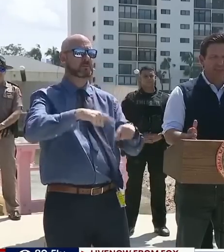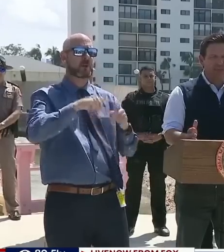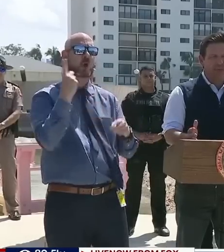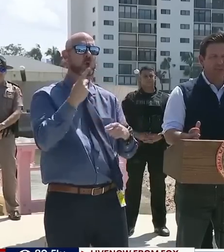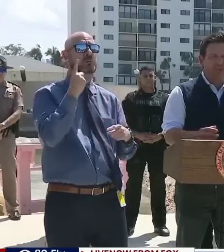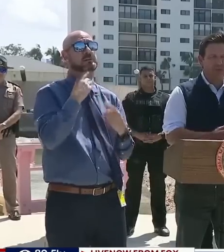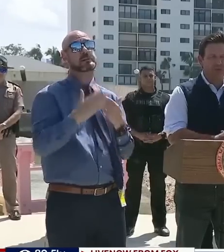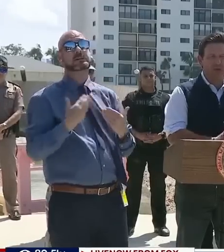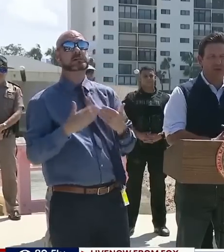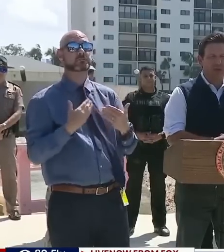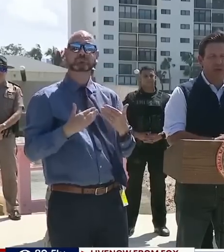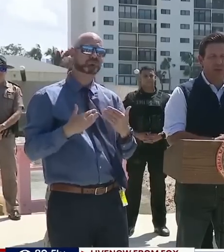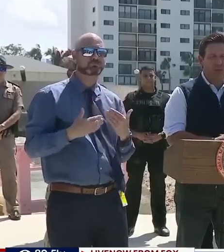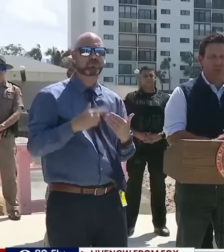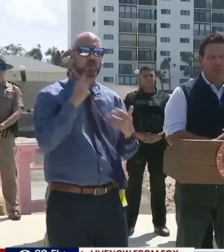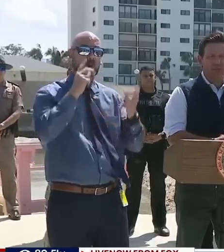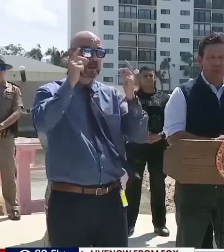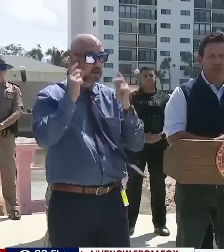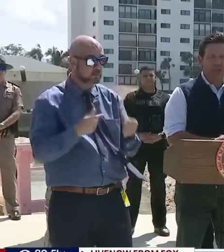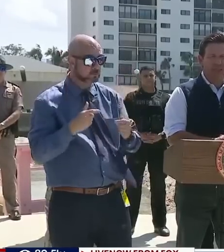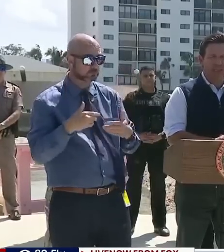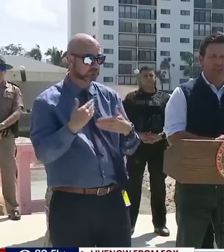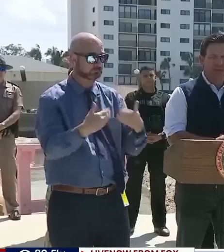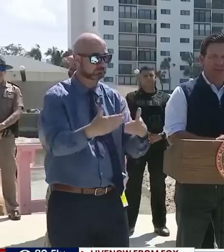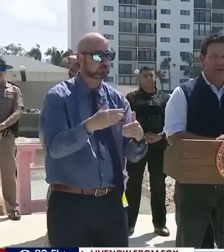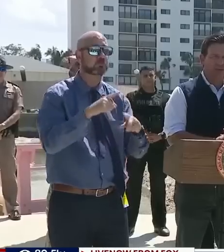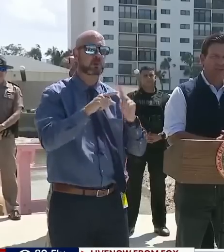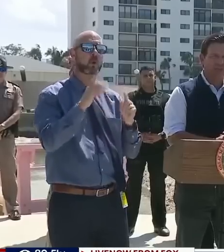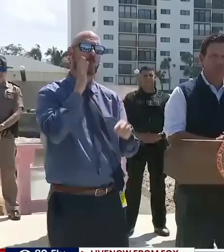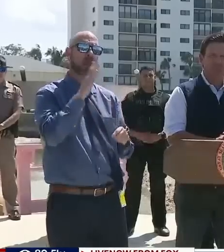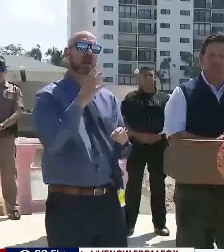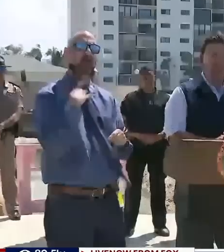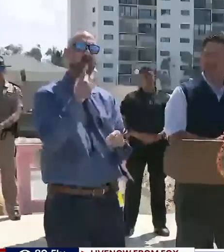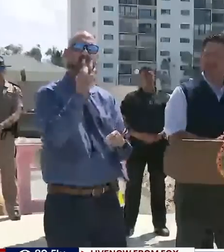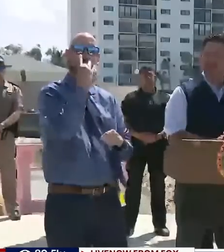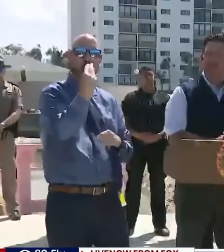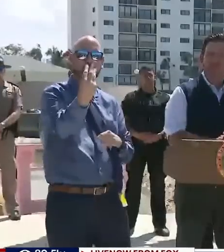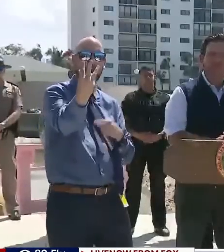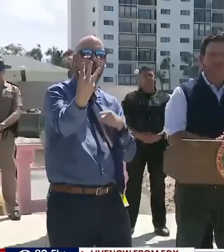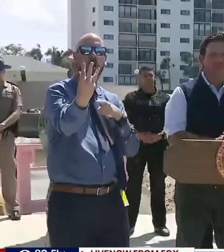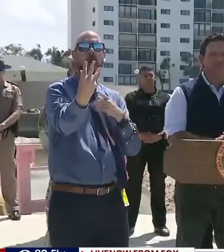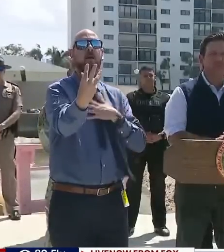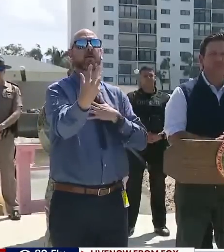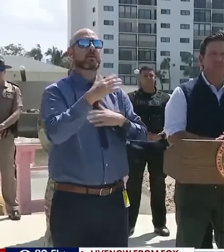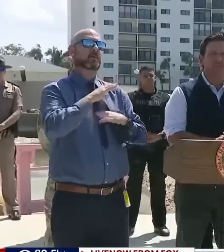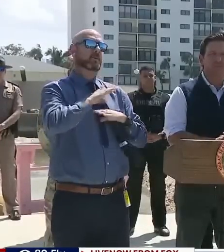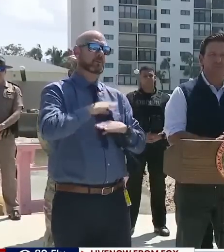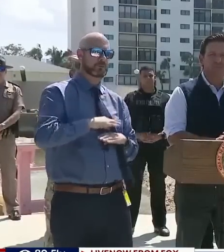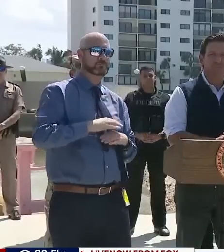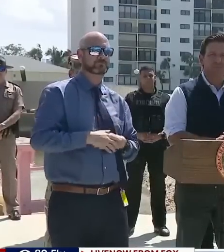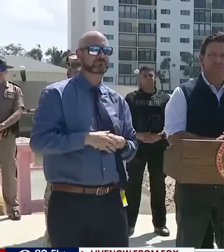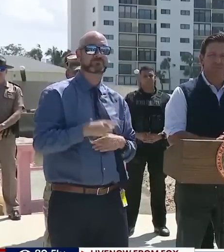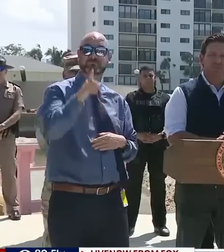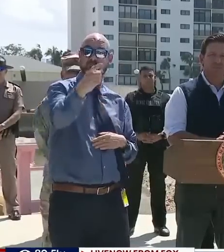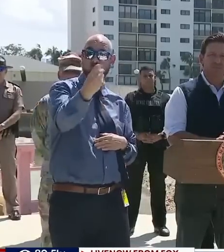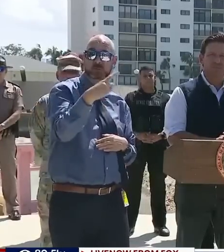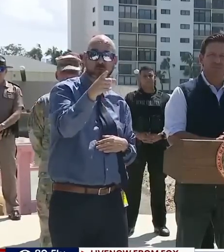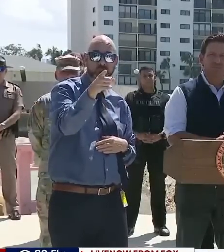in there, it's not easy to go through this. Uh it's not always going to be easy. in in the immediate